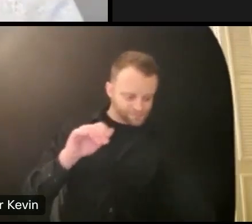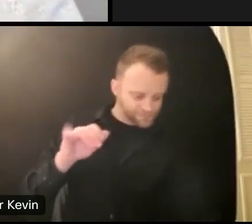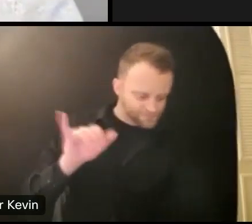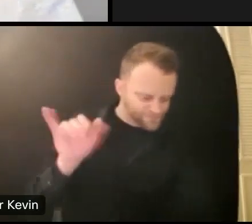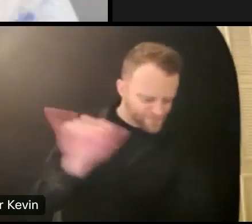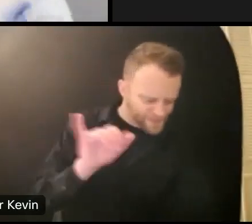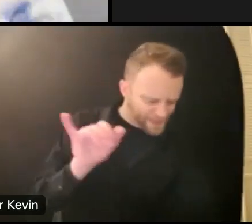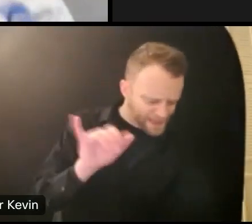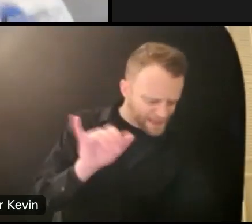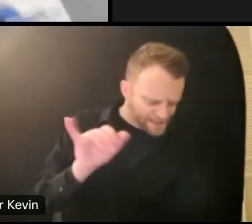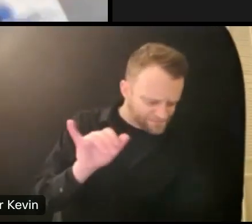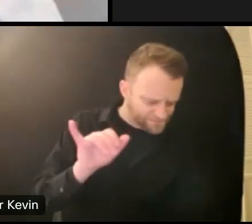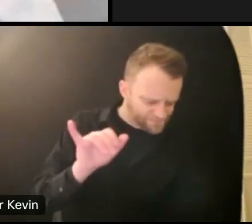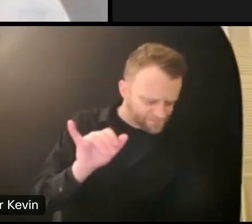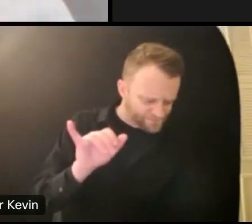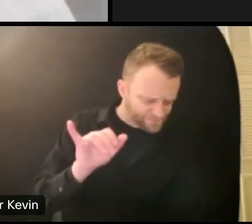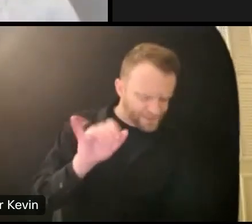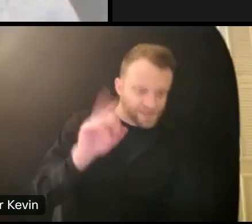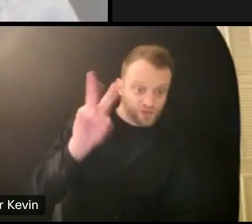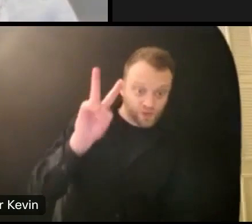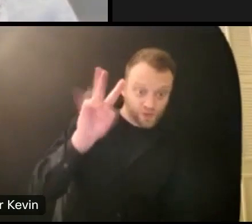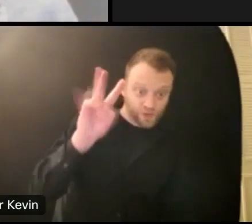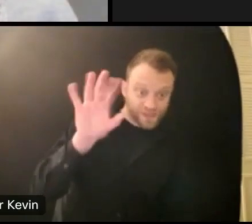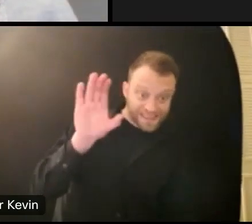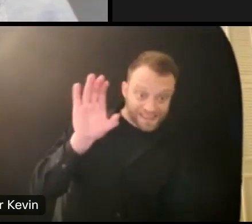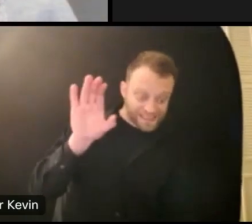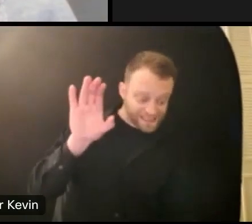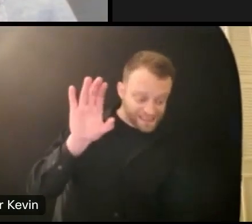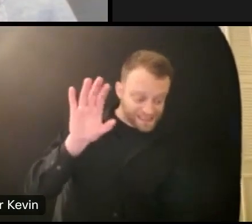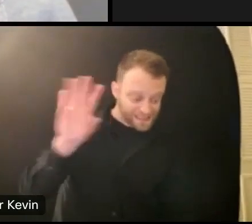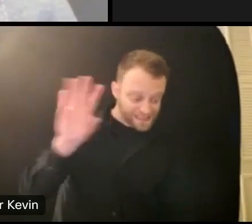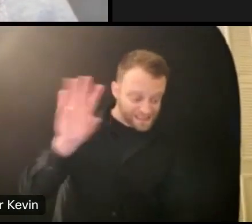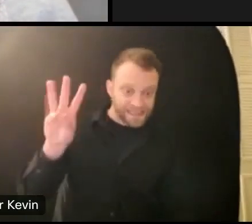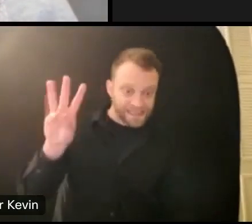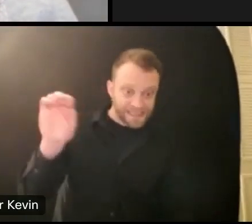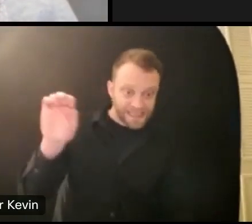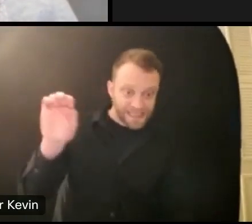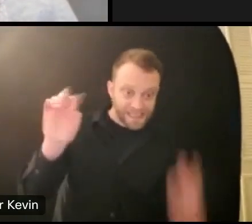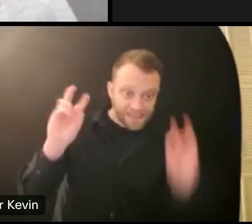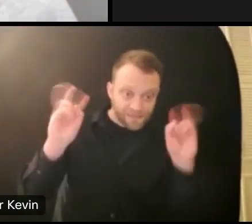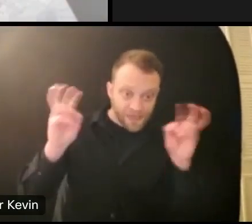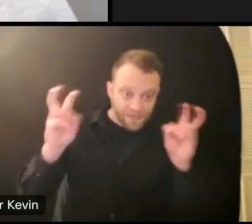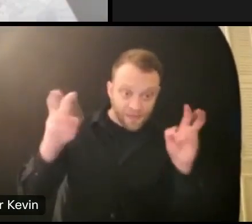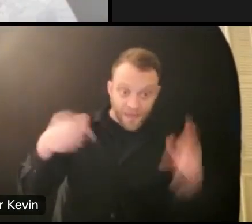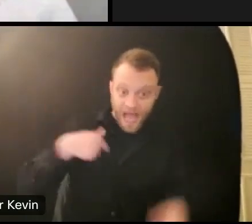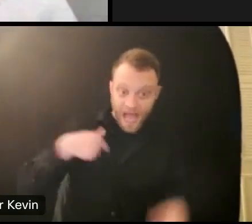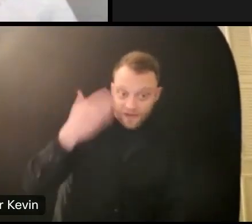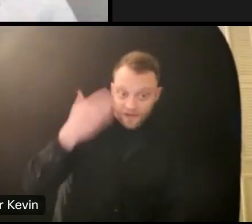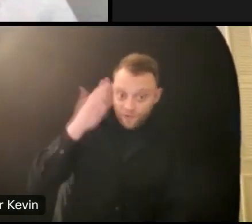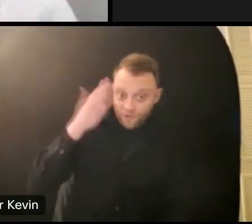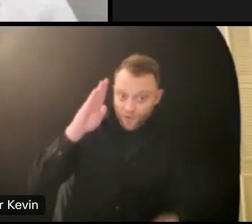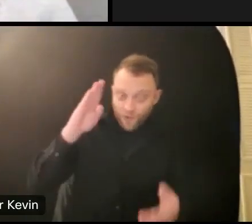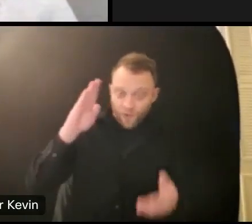needs to be. So for someone like me, I don't know the difference between a Commission and